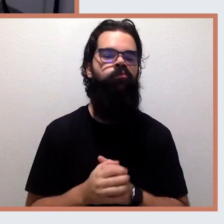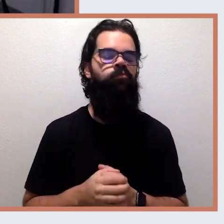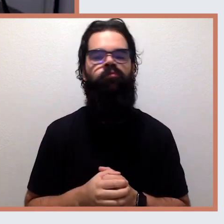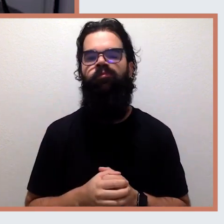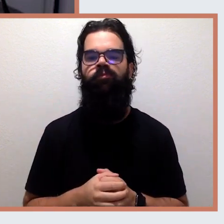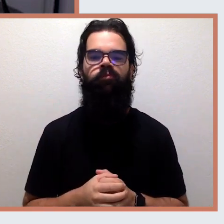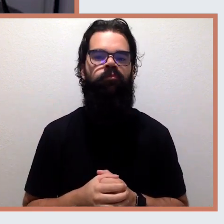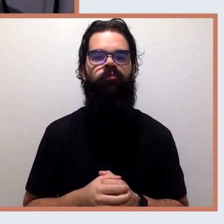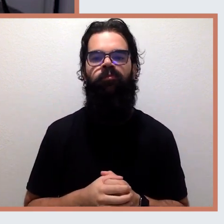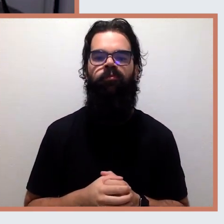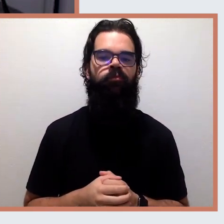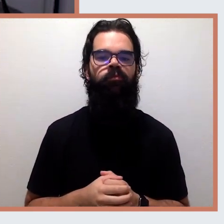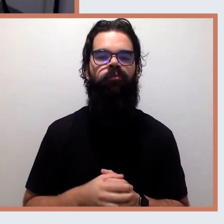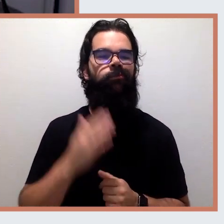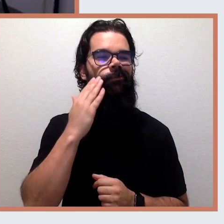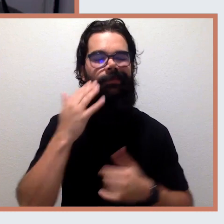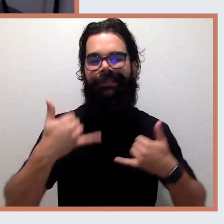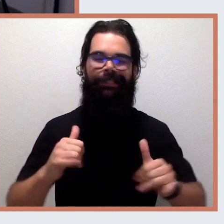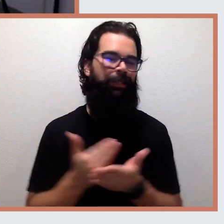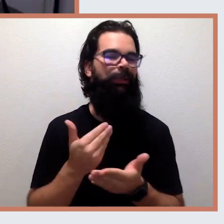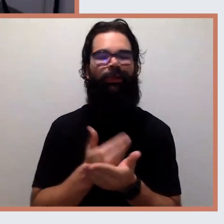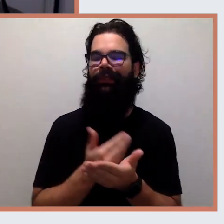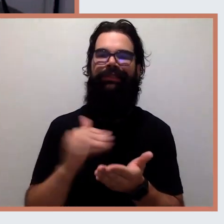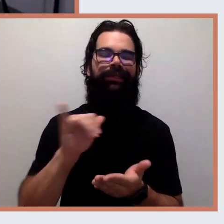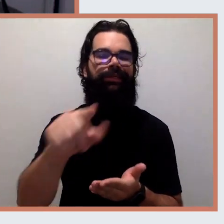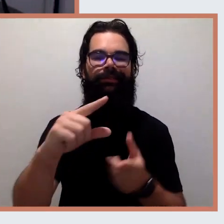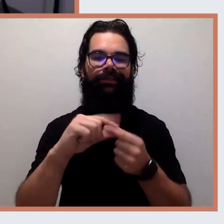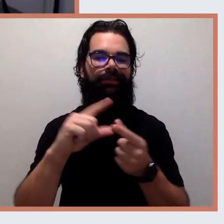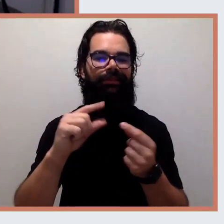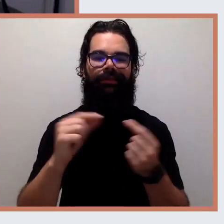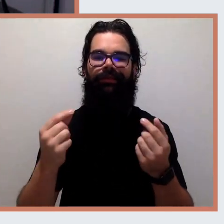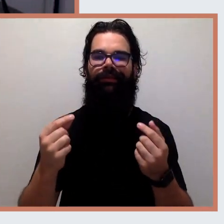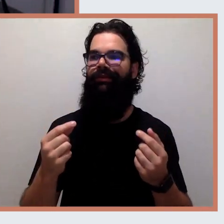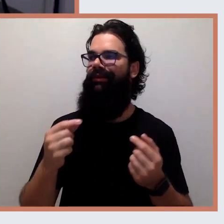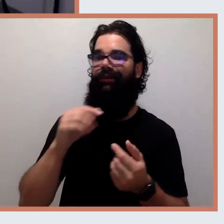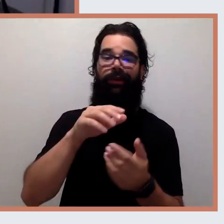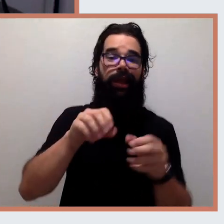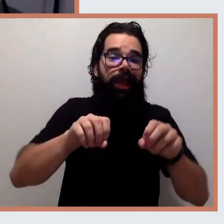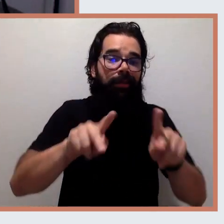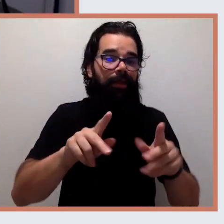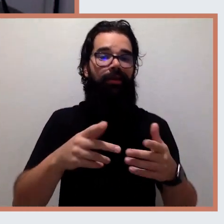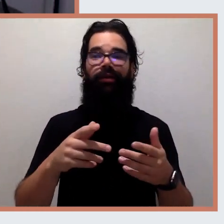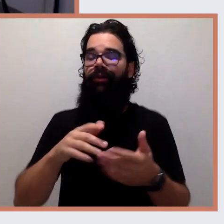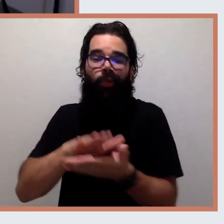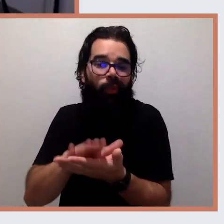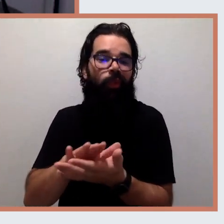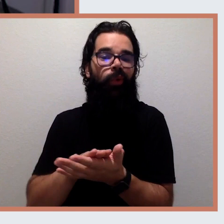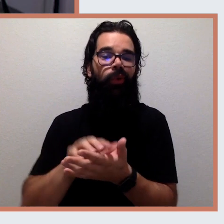and worldwide, sometimes it's like, cause this is still new, right? Like you had said,